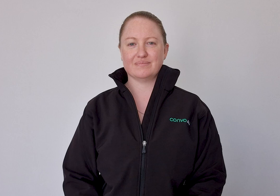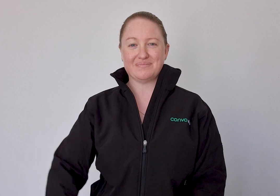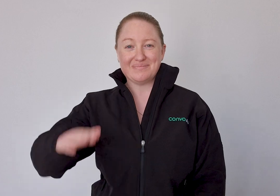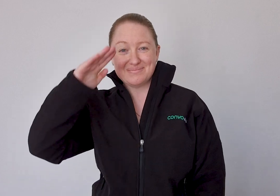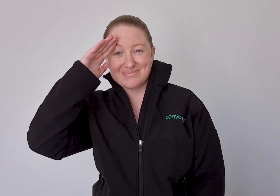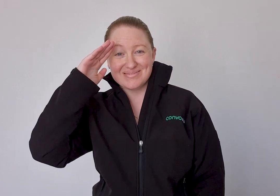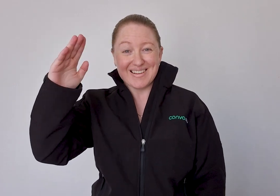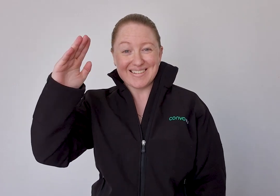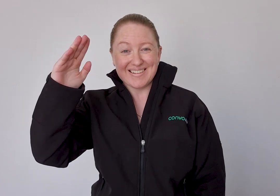Hey there!